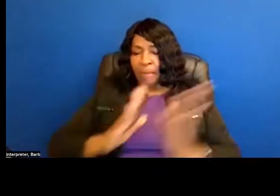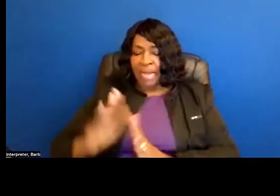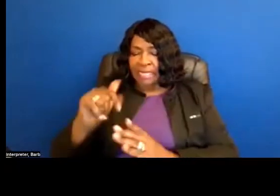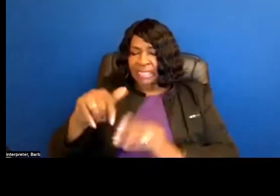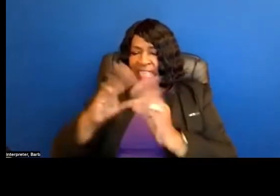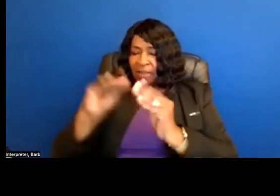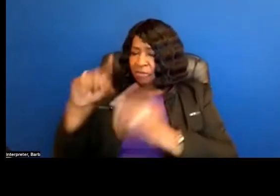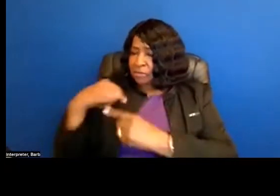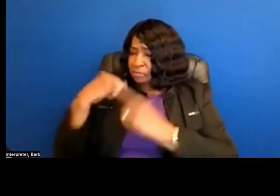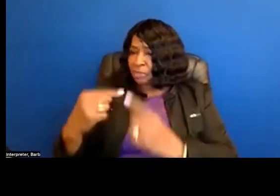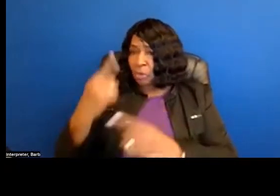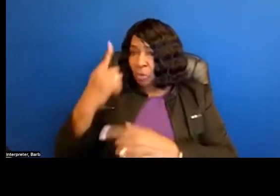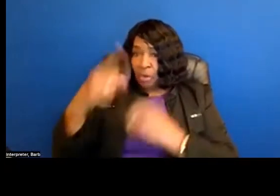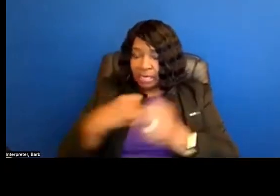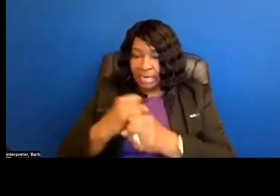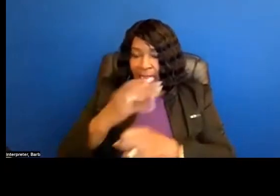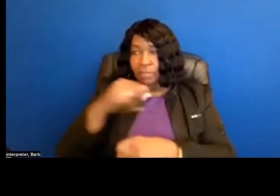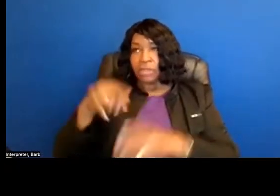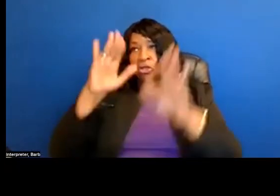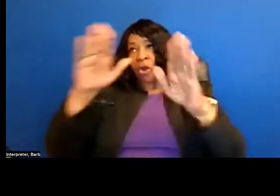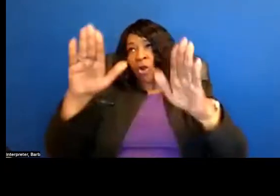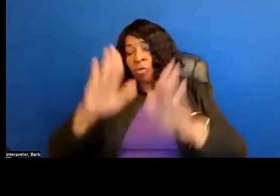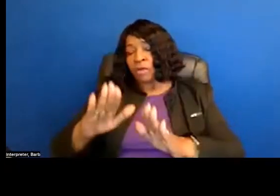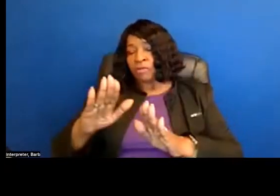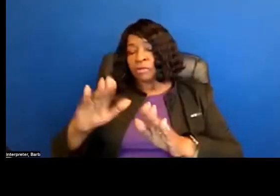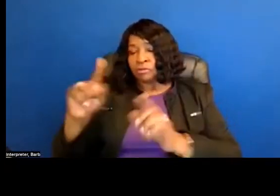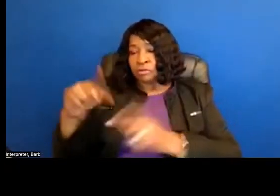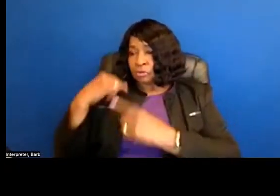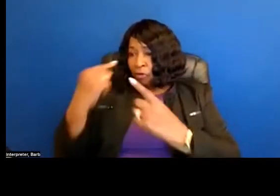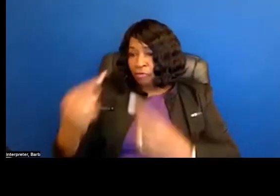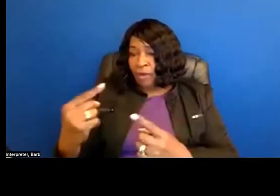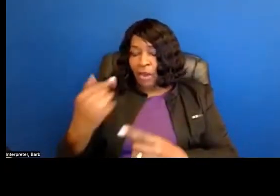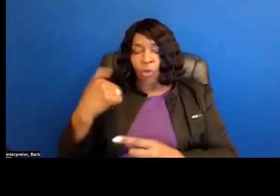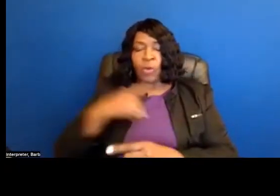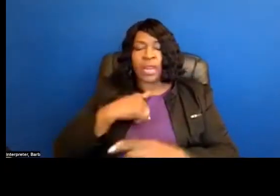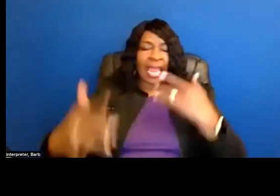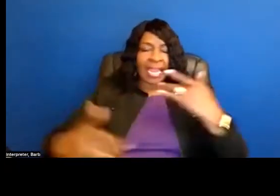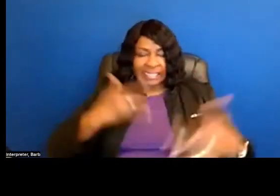We're excited to bring together